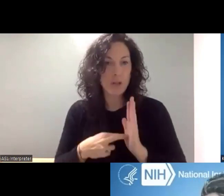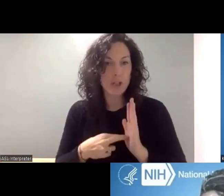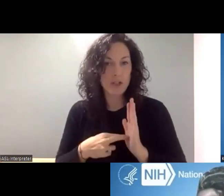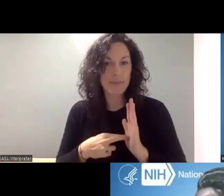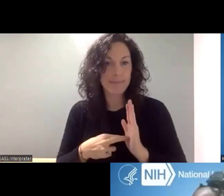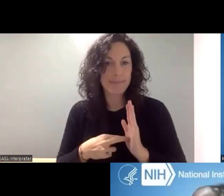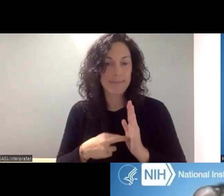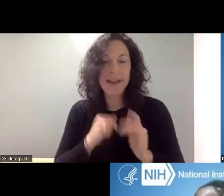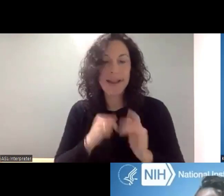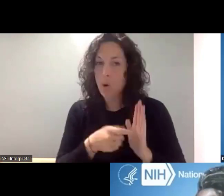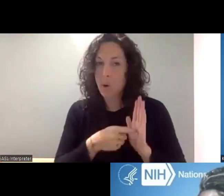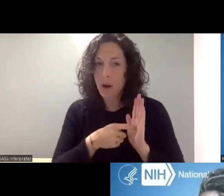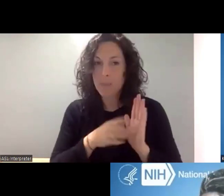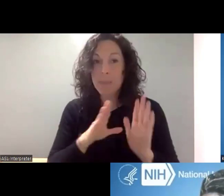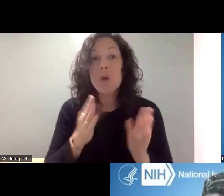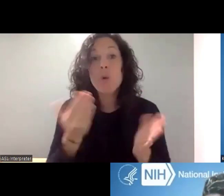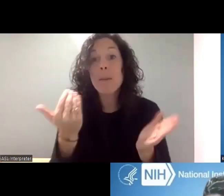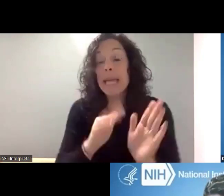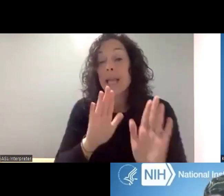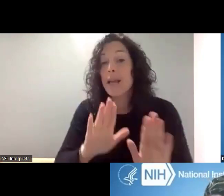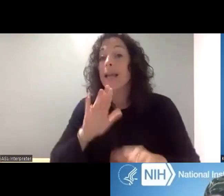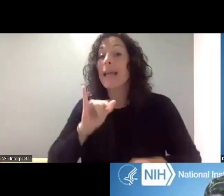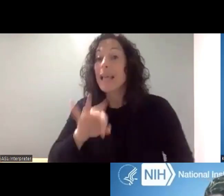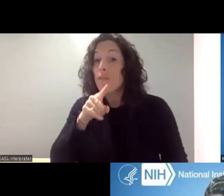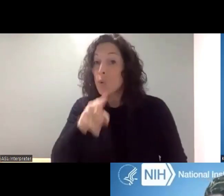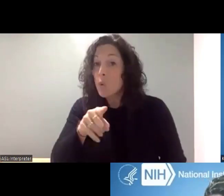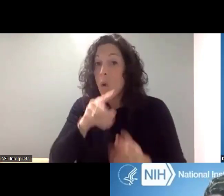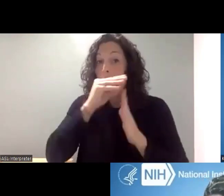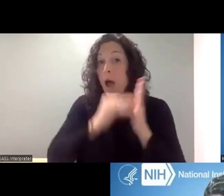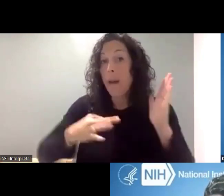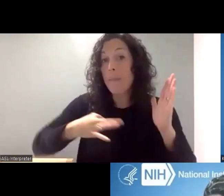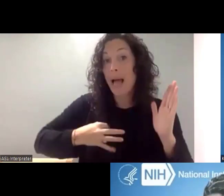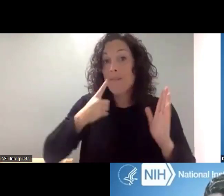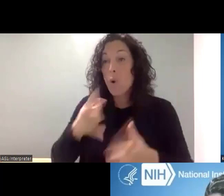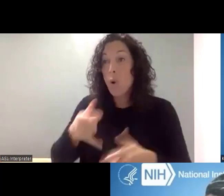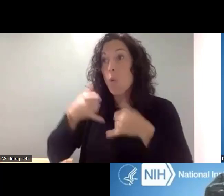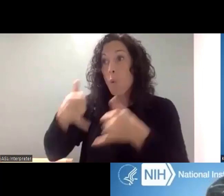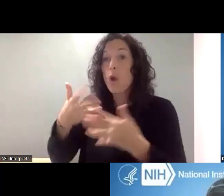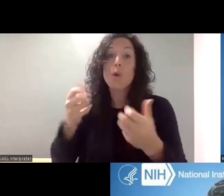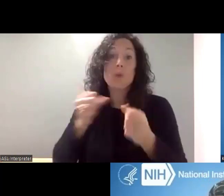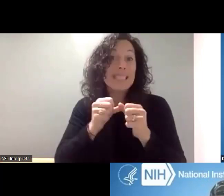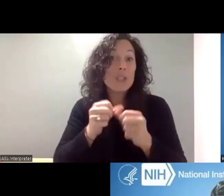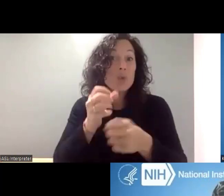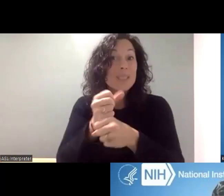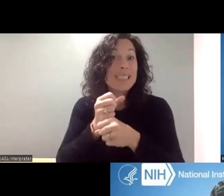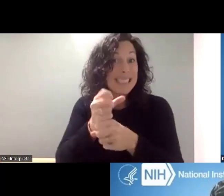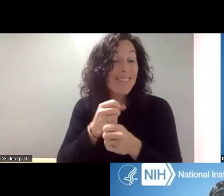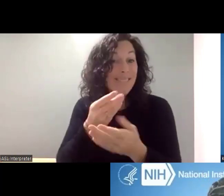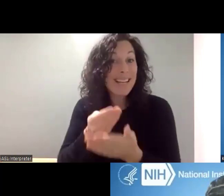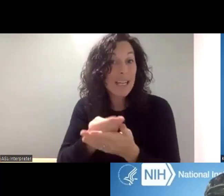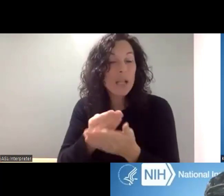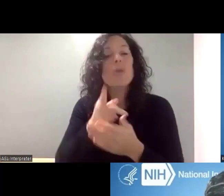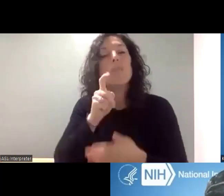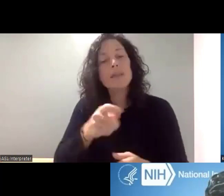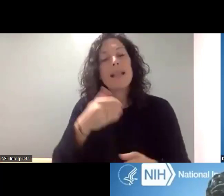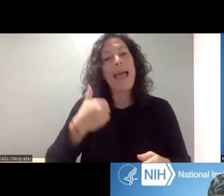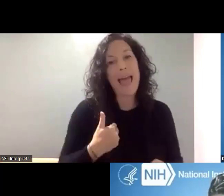But just to repeat, if you are applying for an award, or you want to continue to receive funding, you must have and maintain a current SAM registration.